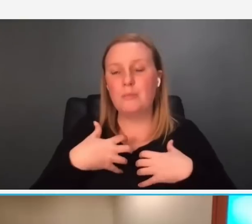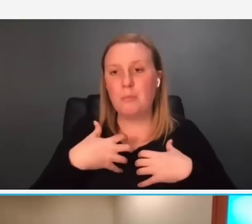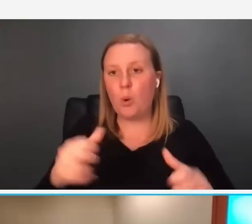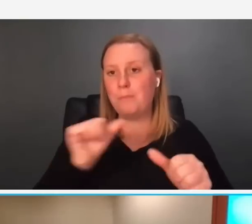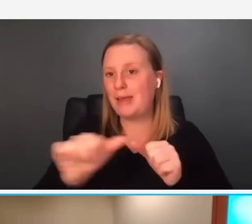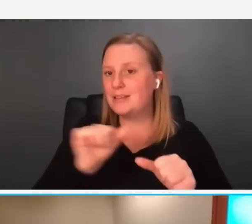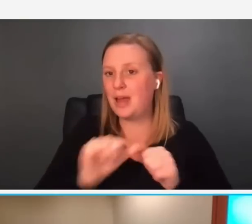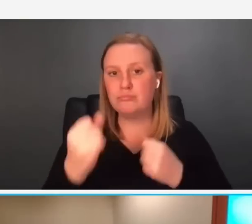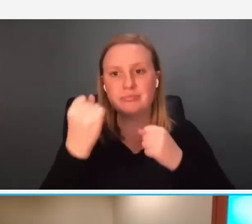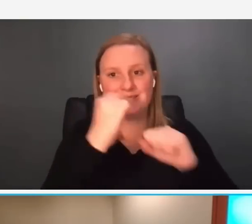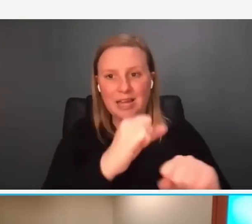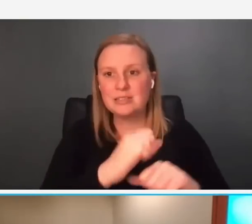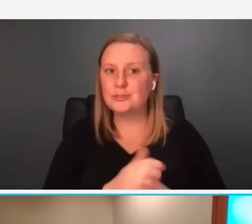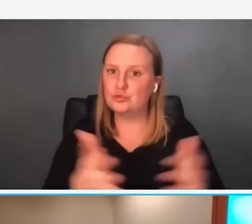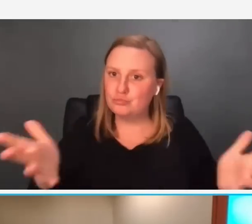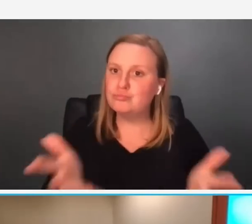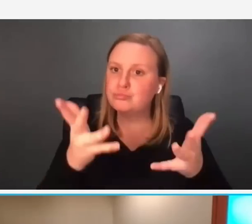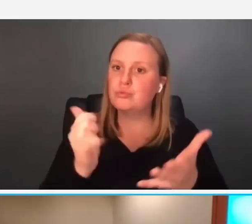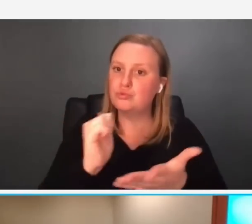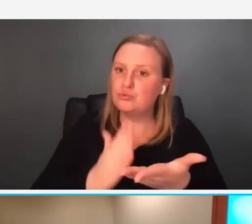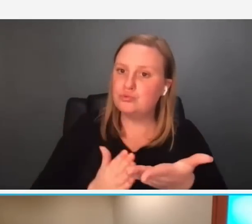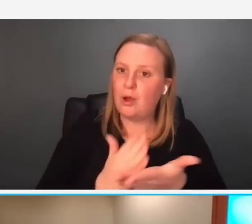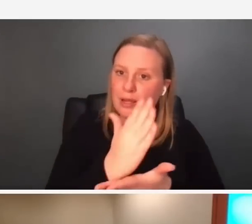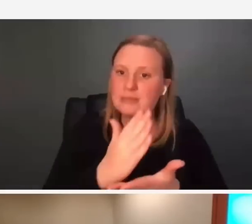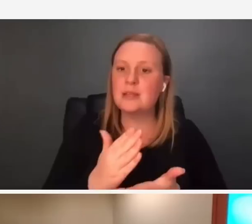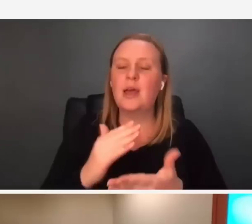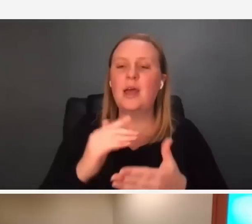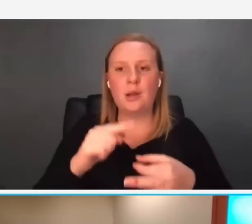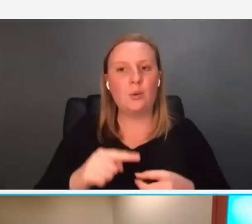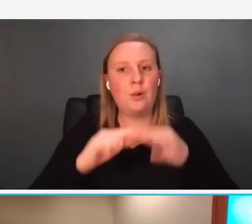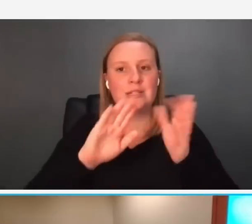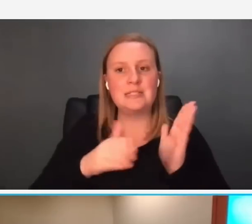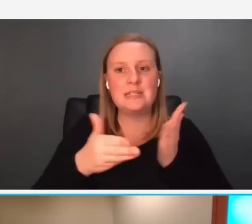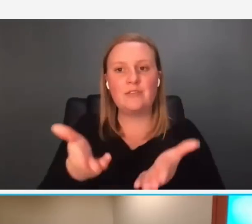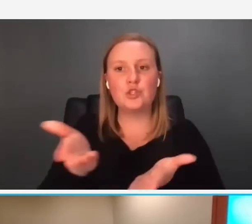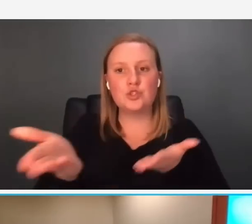delivery of services provided to older Australians. This aim will also support the objectives of the new